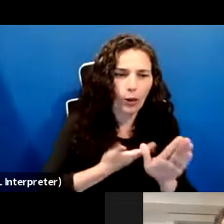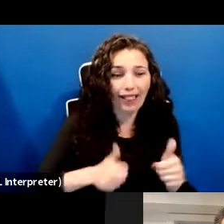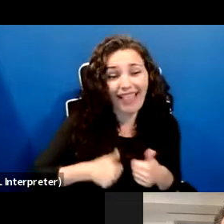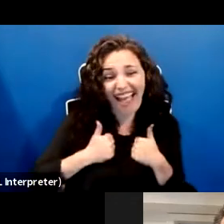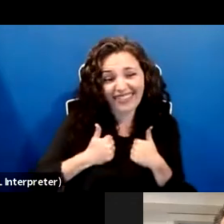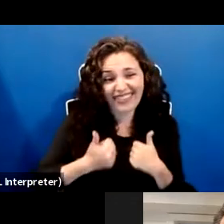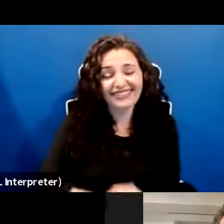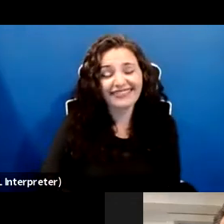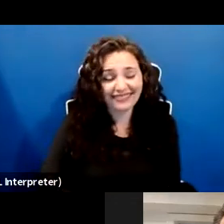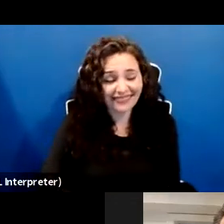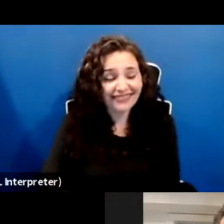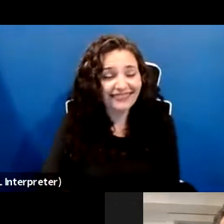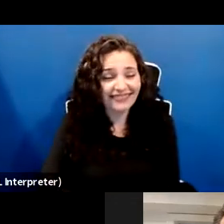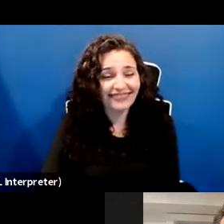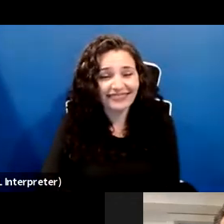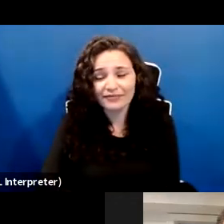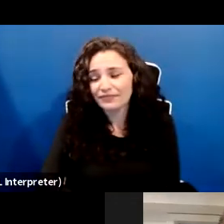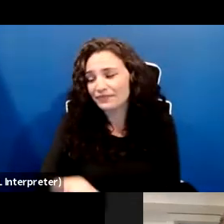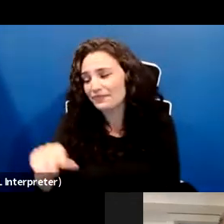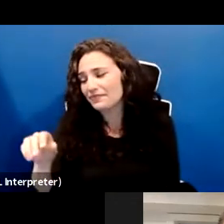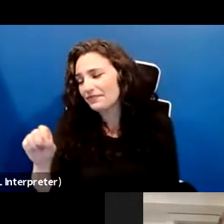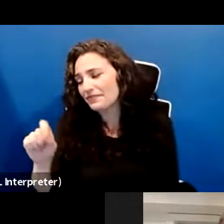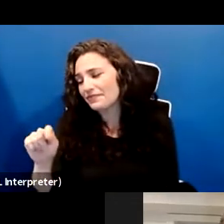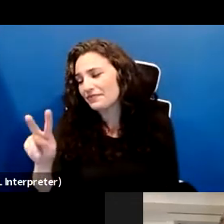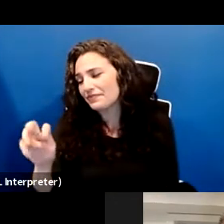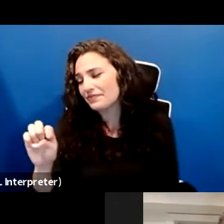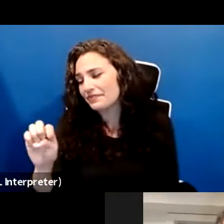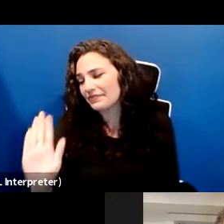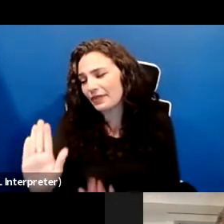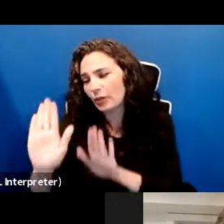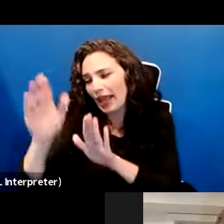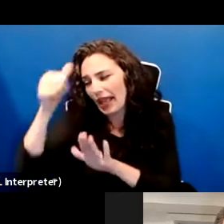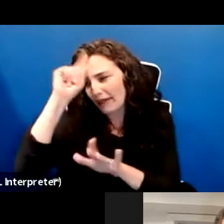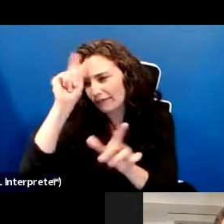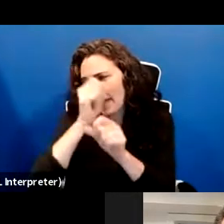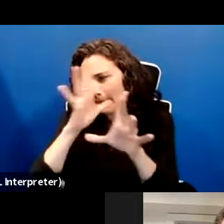That's great. I imagine when you're trying to capture all of these things,